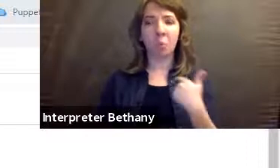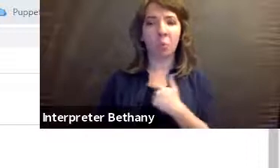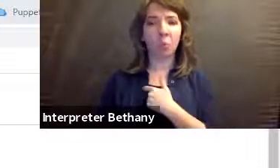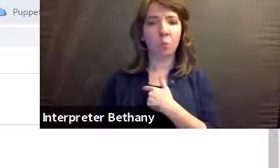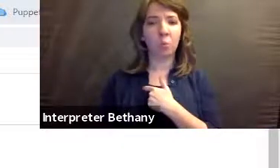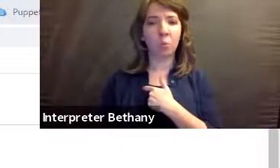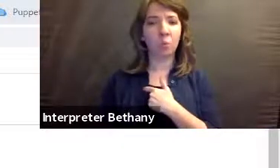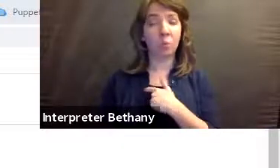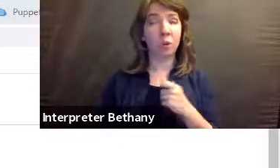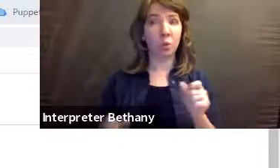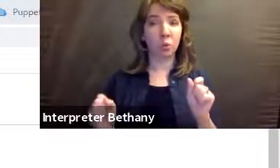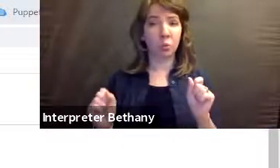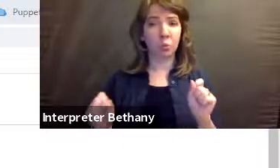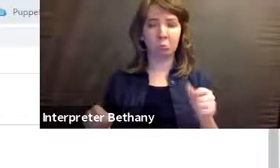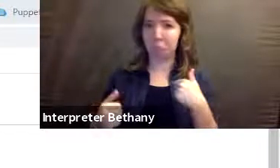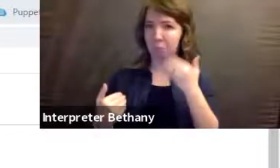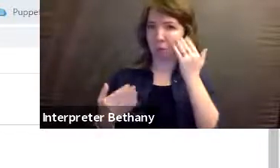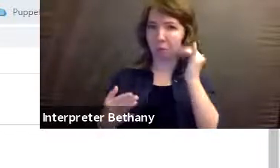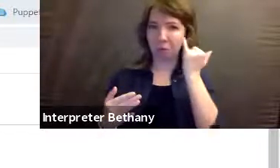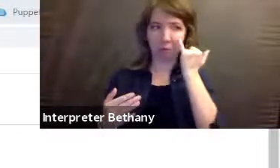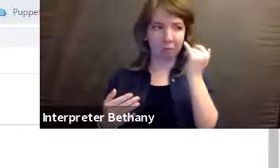Linda Kobashigawa: That I don't know if anyone's talked about, you know, Laurel, but